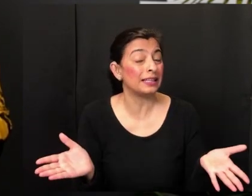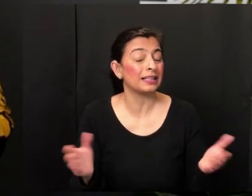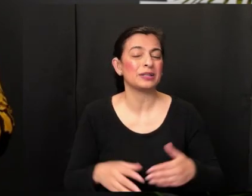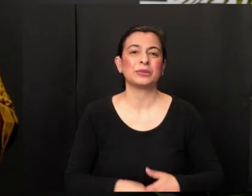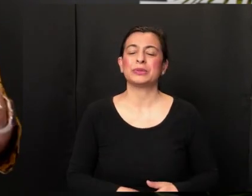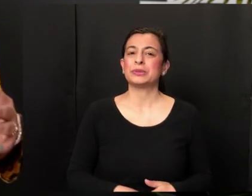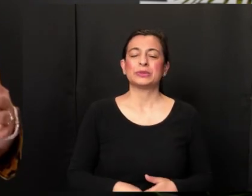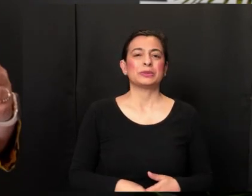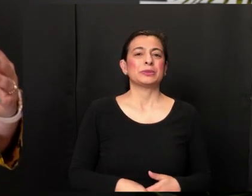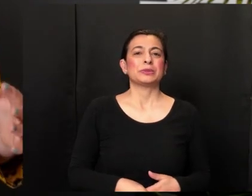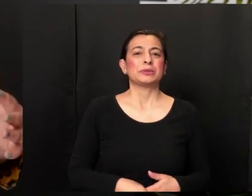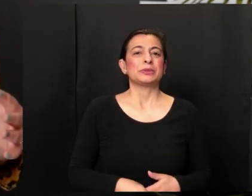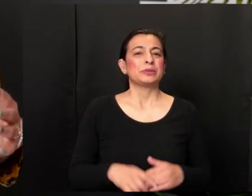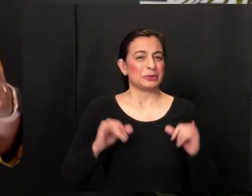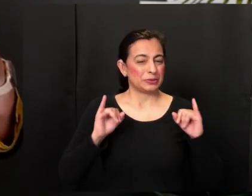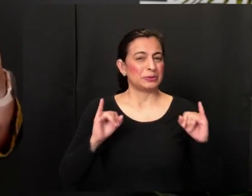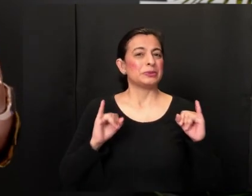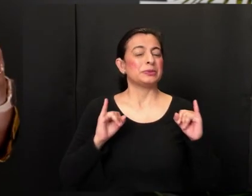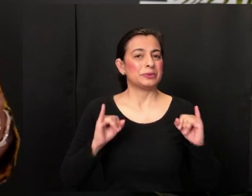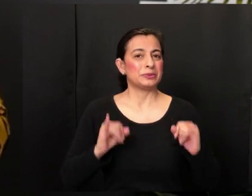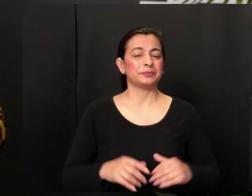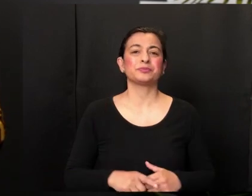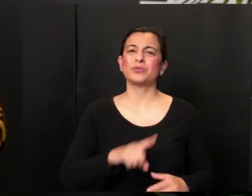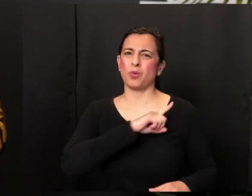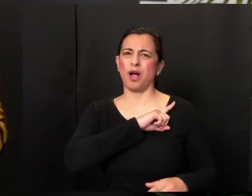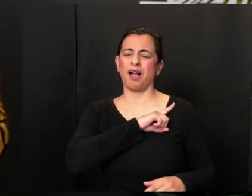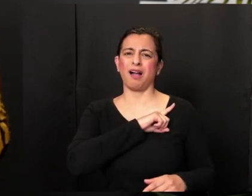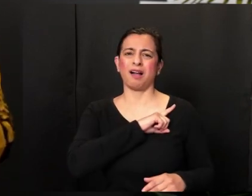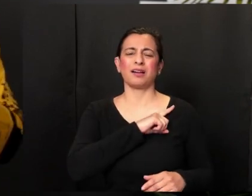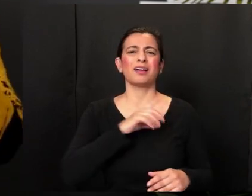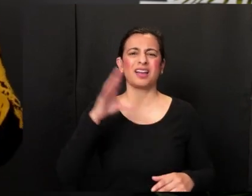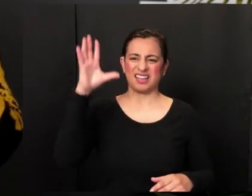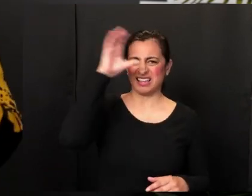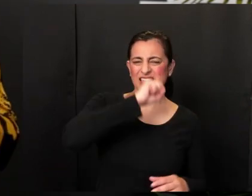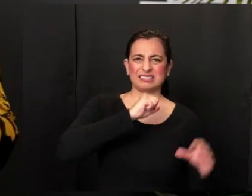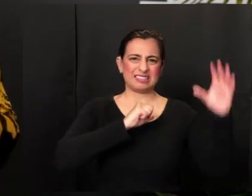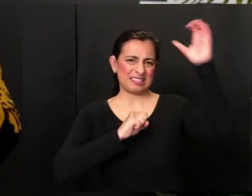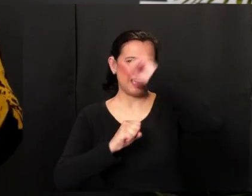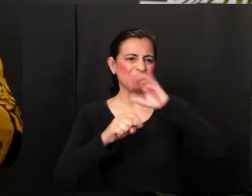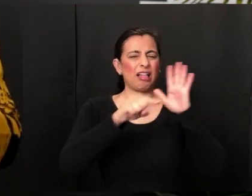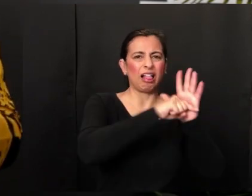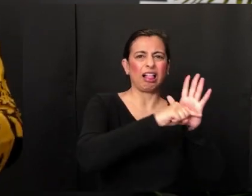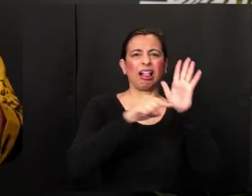This is largely believed to be because of attitudinal and societal barriers,